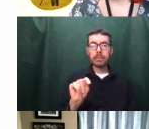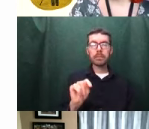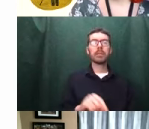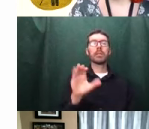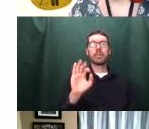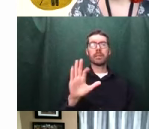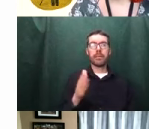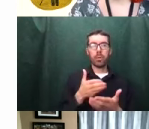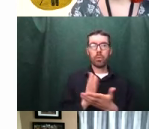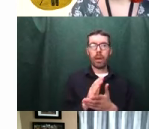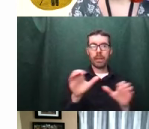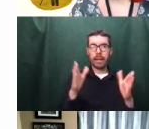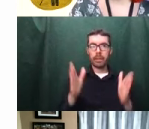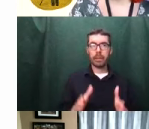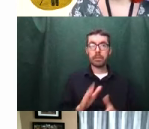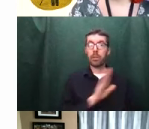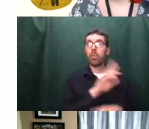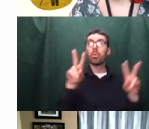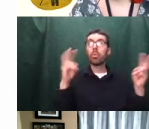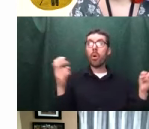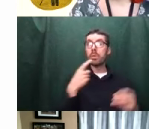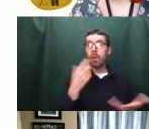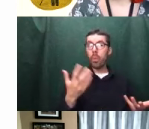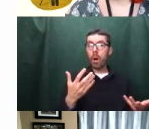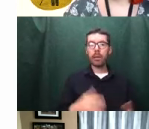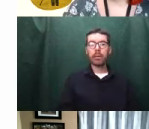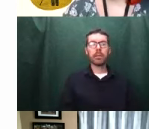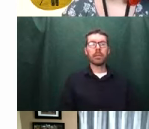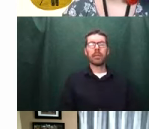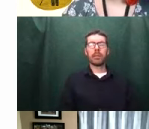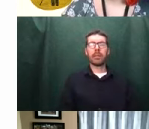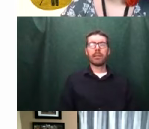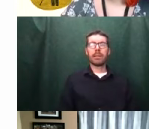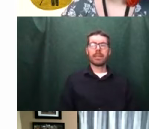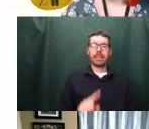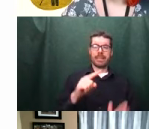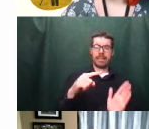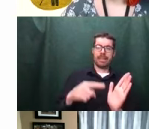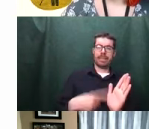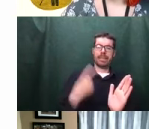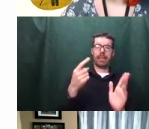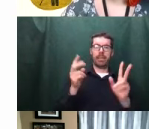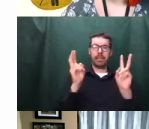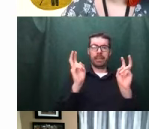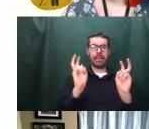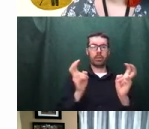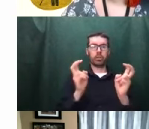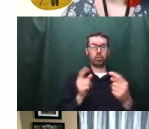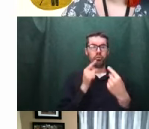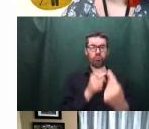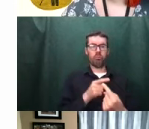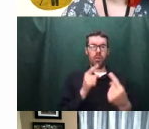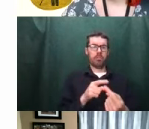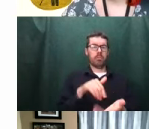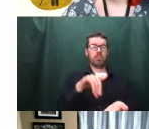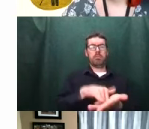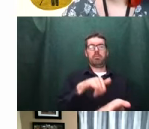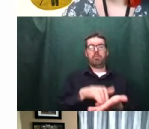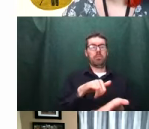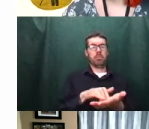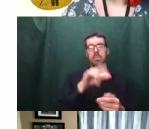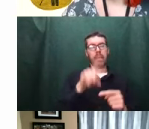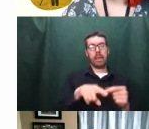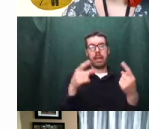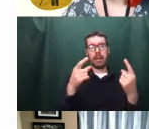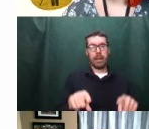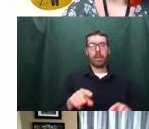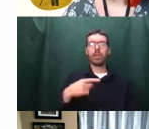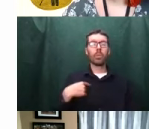that says "There's no such thing as a single issue struggle because we do not live single